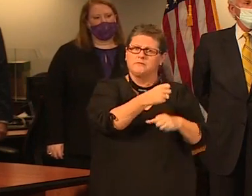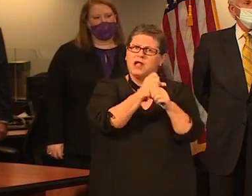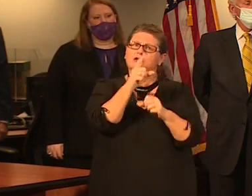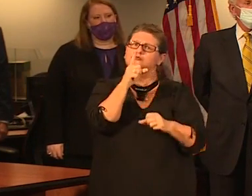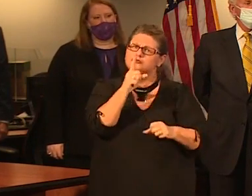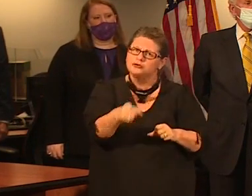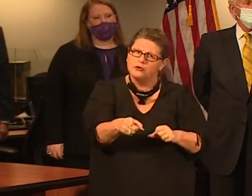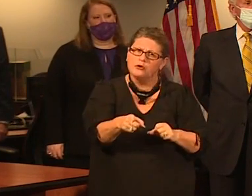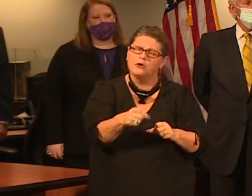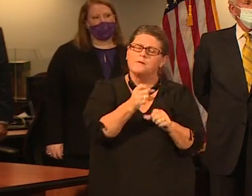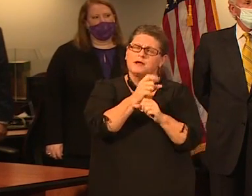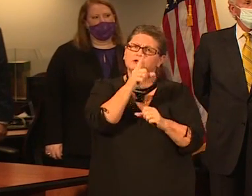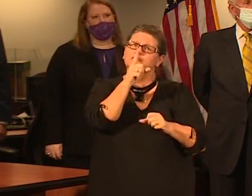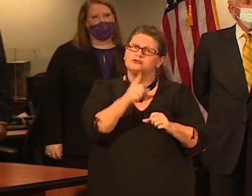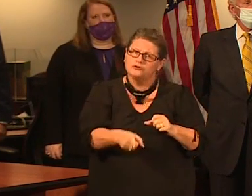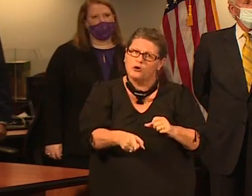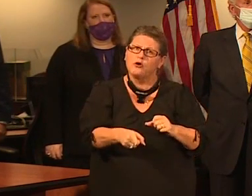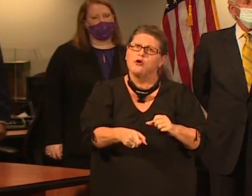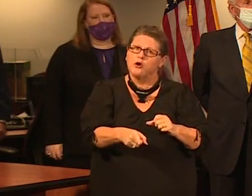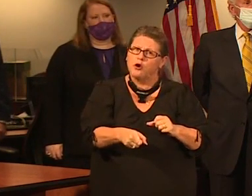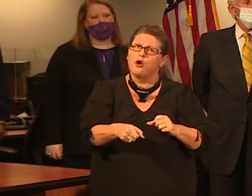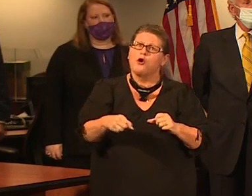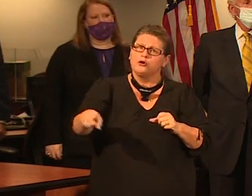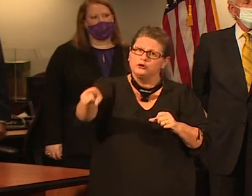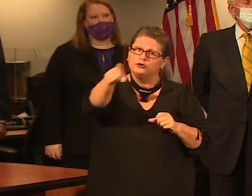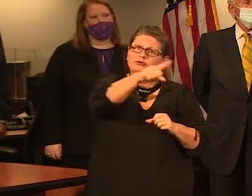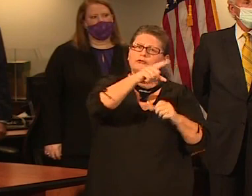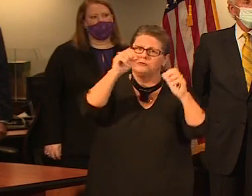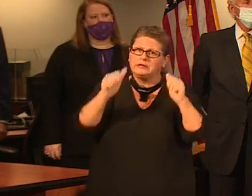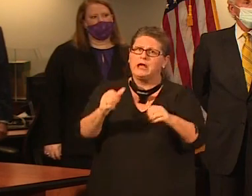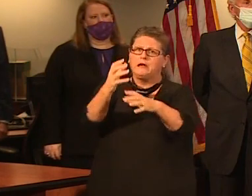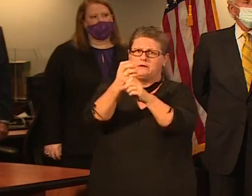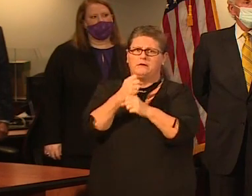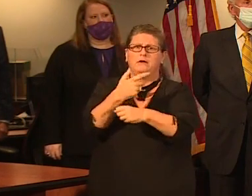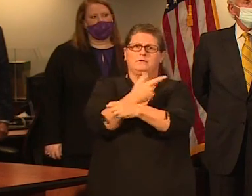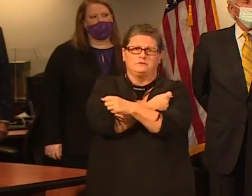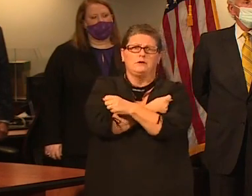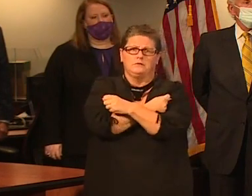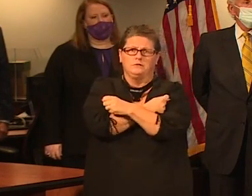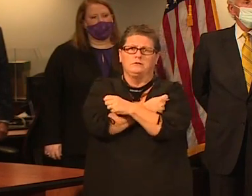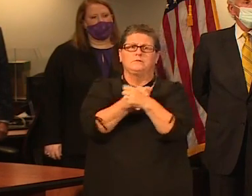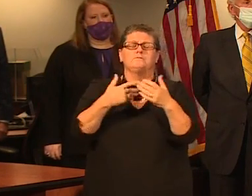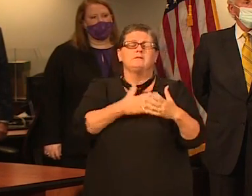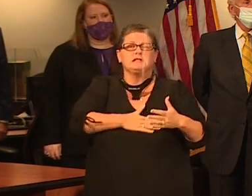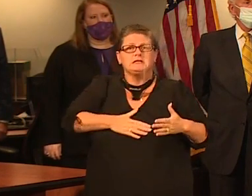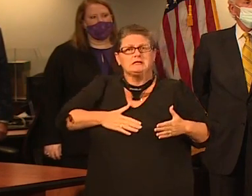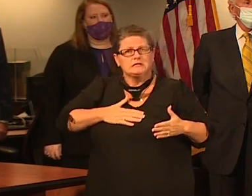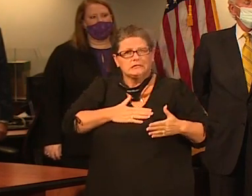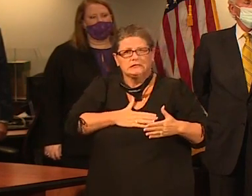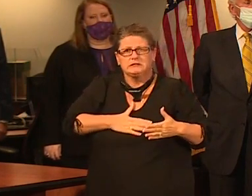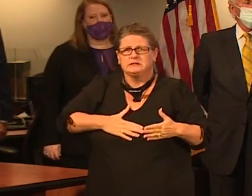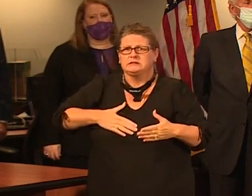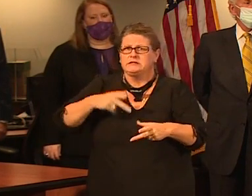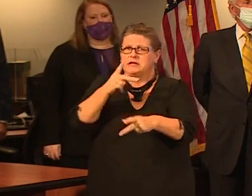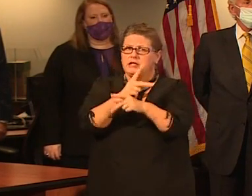DURING THESE CHALLENGING TIMES AS WE WAIT FOR THE VACCINE, THERE ARE THINGS WE CAN DO TO MAKE SURE THAT WE GET TO THE FINISH LINE TOGETHER.